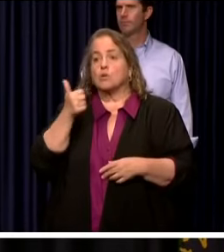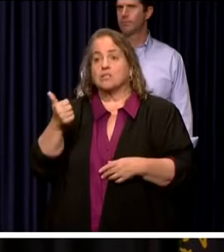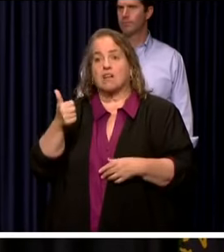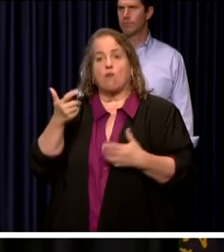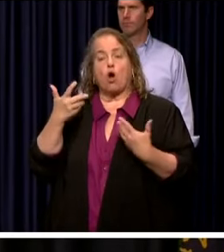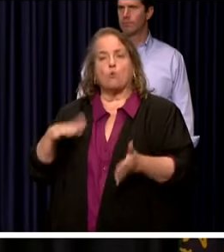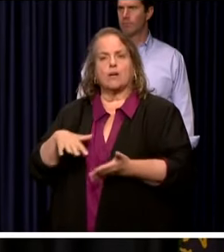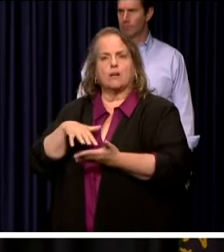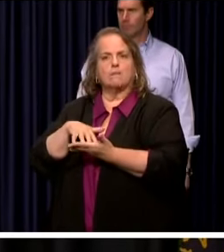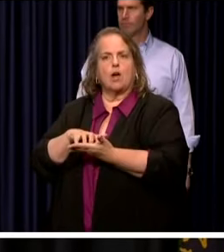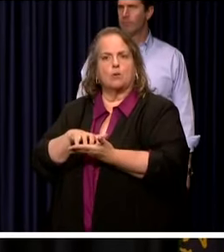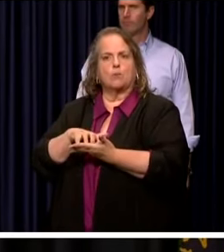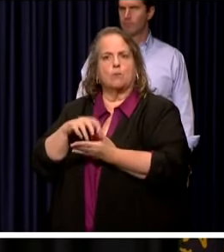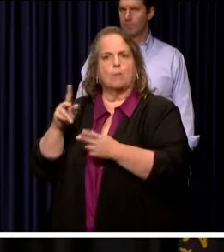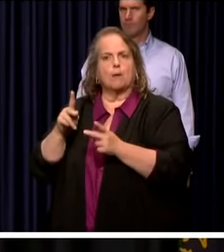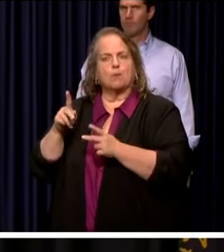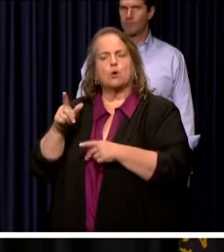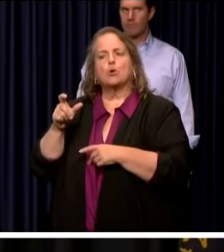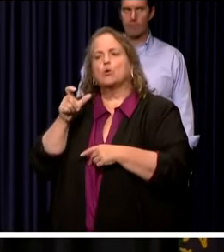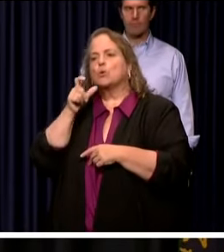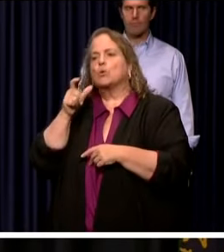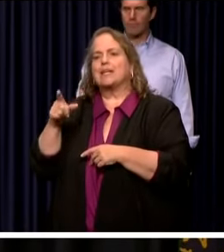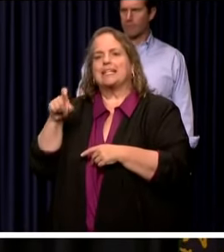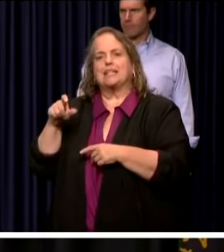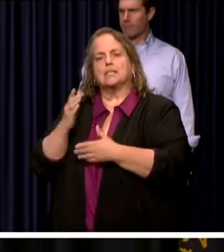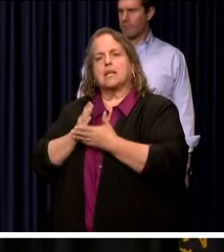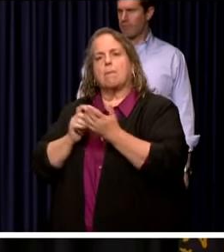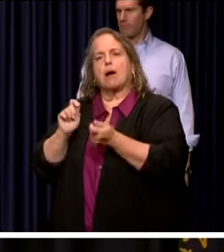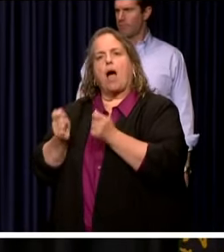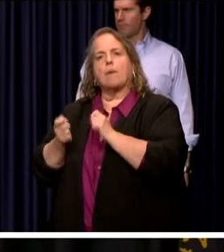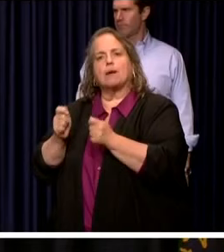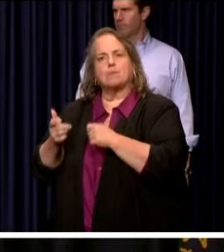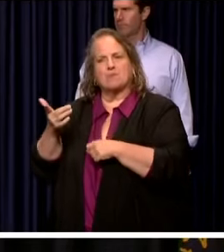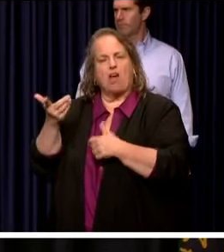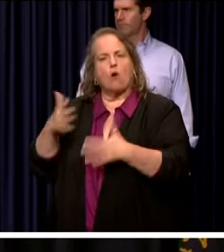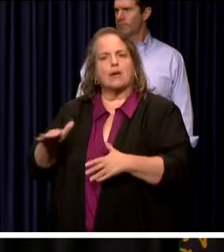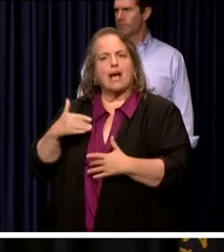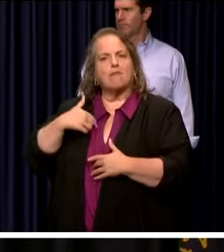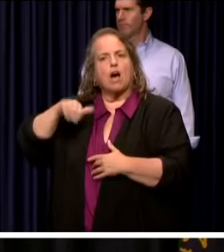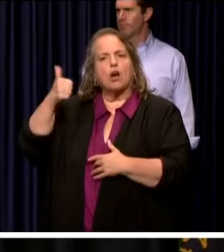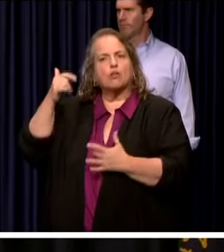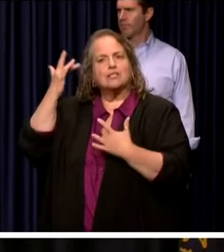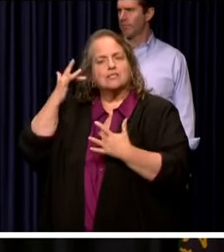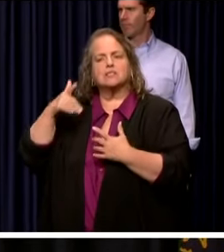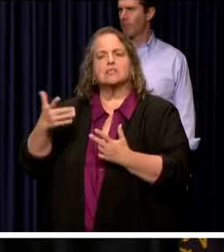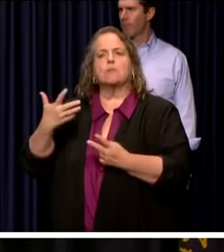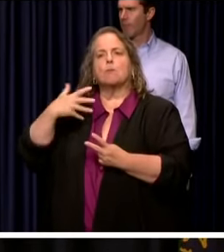AND DOING THIS RIGHT, DOING THIS RIGHT ISN'T JUST ABOUT SAFETY.